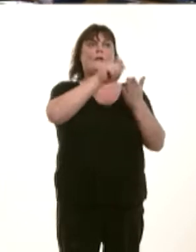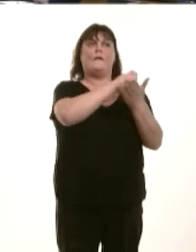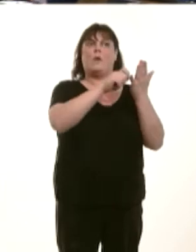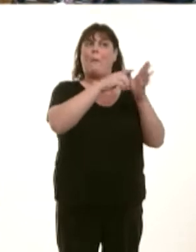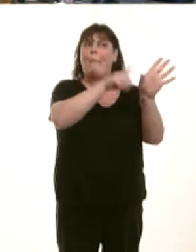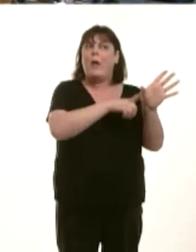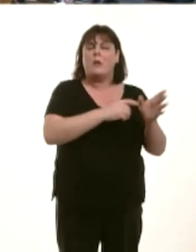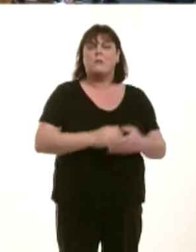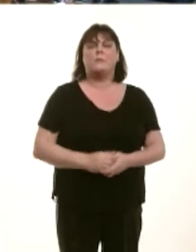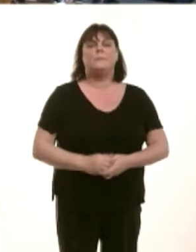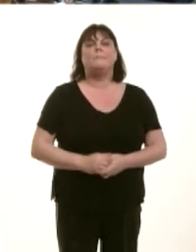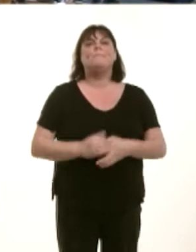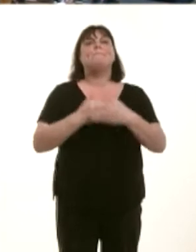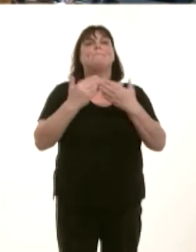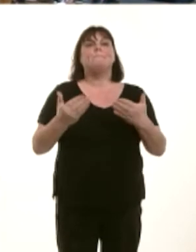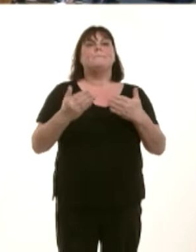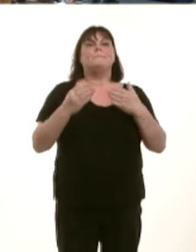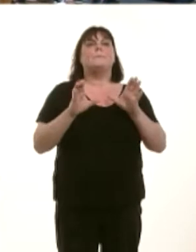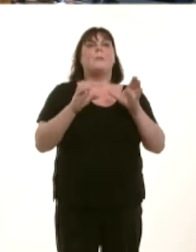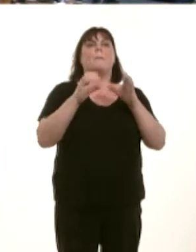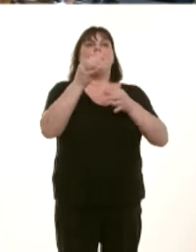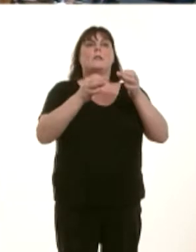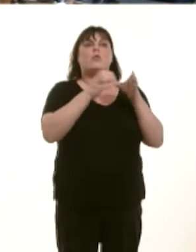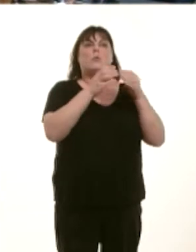and first this afternoon we have the leader of Plaid Cymru, Leanne Wood.